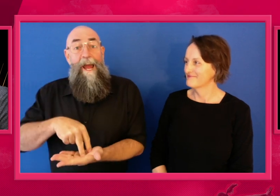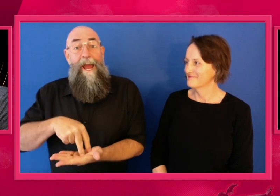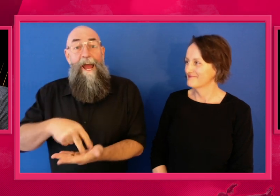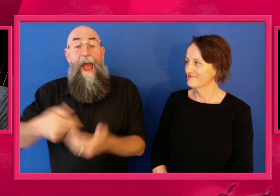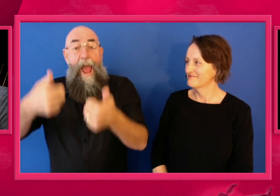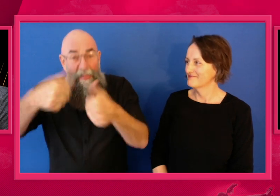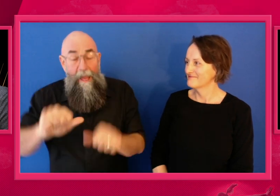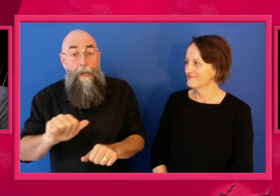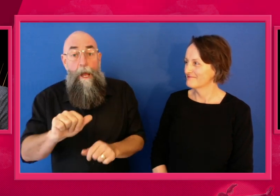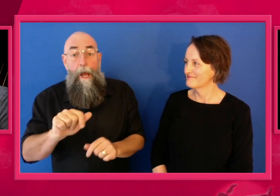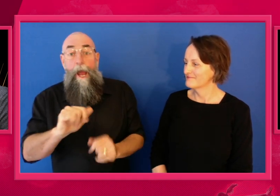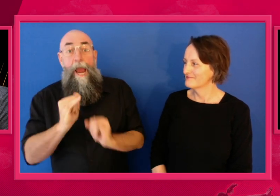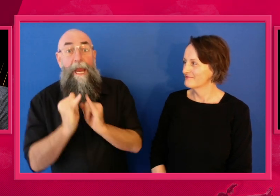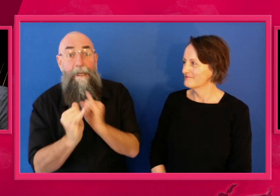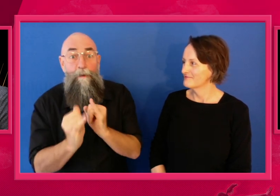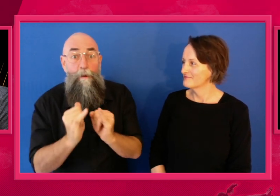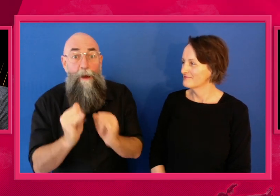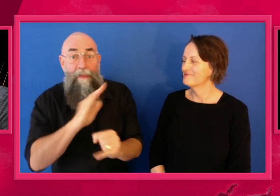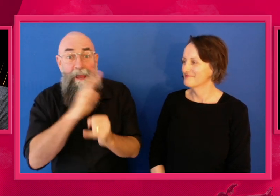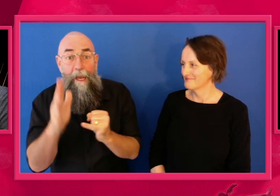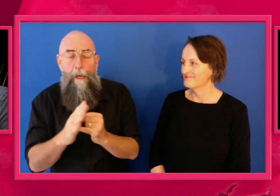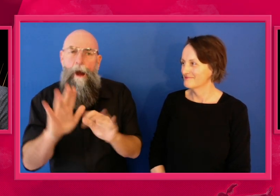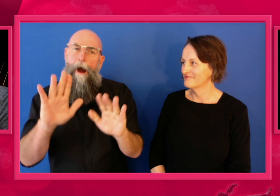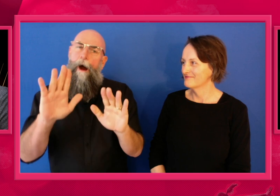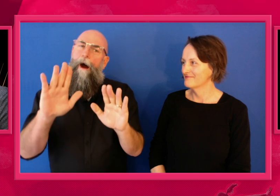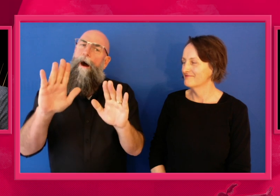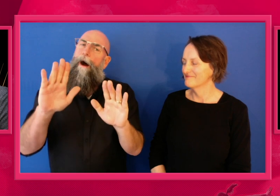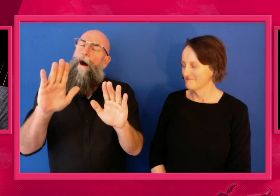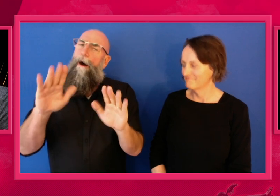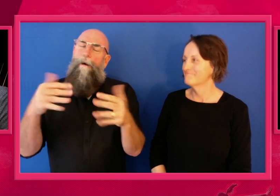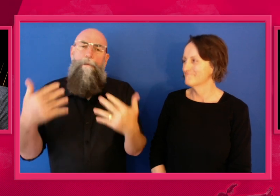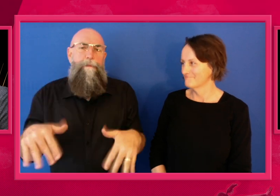interview together. It's just a beautiful part of the green and gold, that it needs